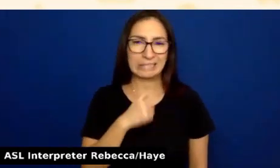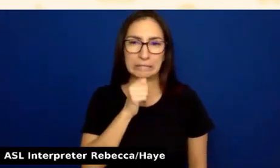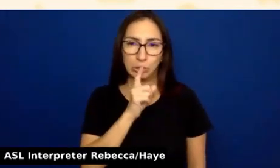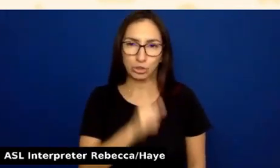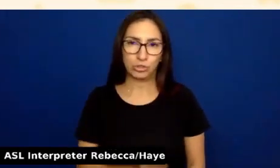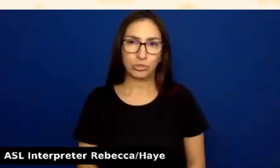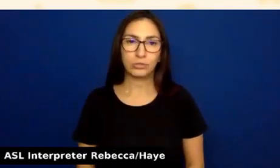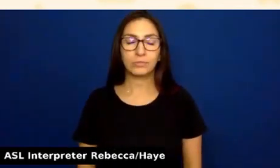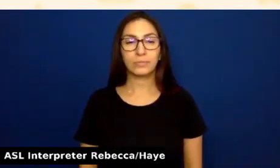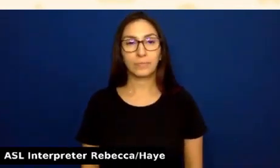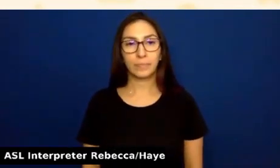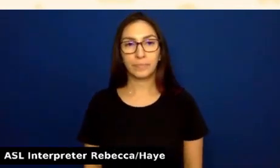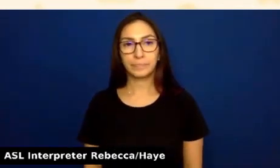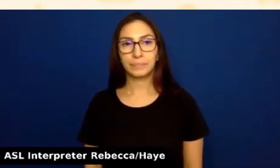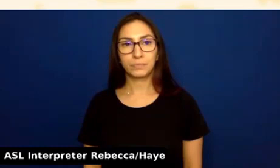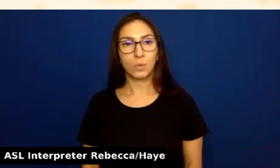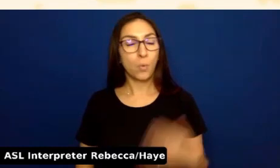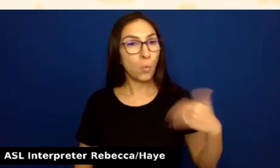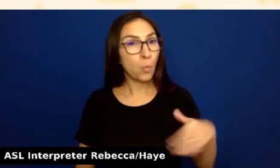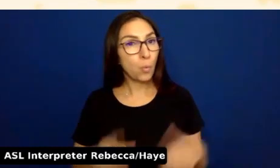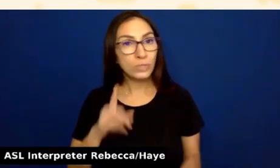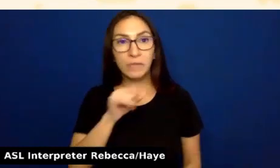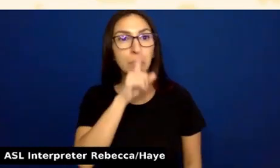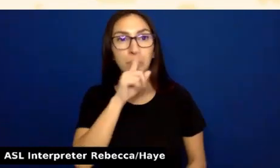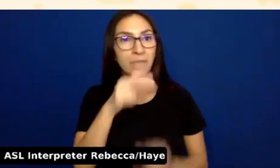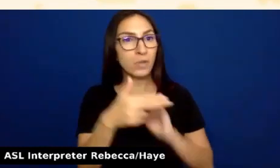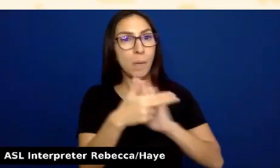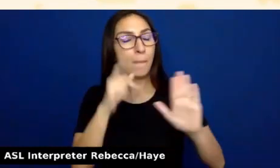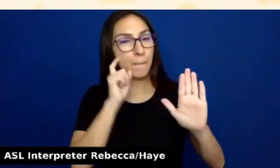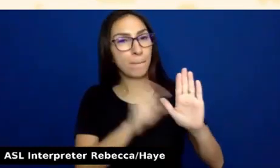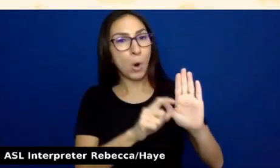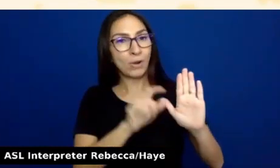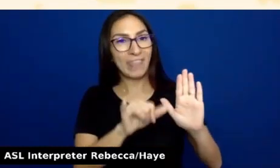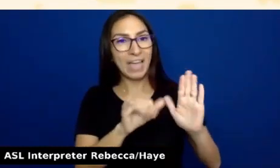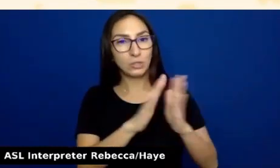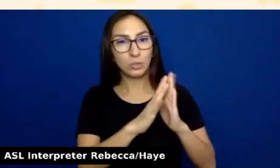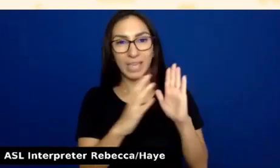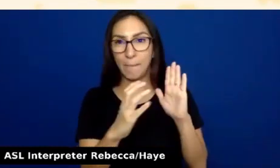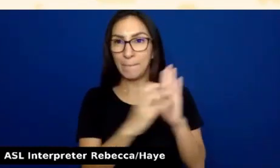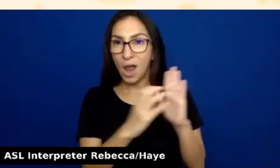Wow, Divi does not even mark this up into a paragraph or even a Div.